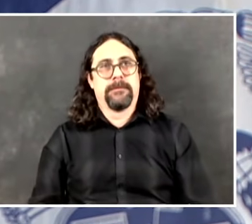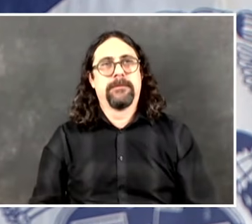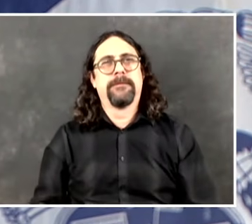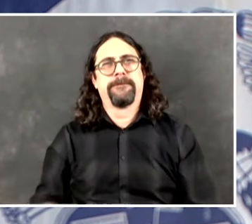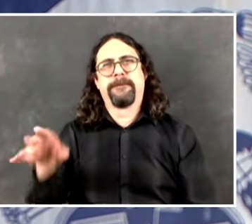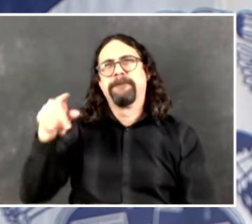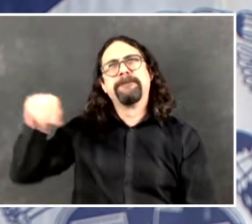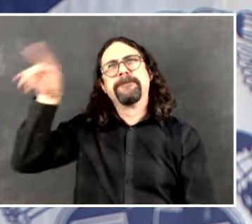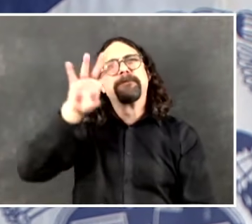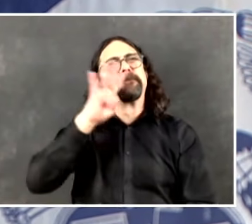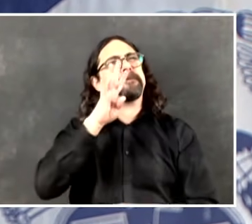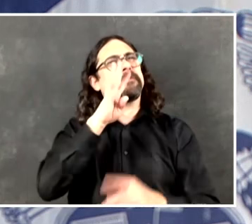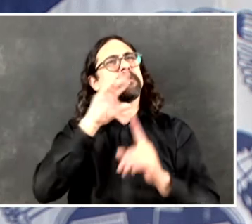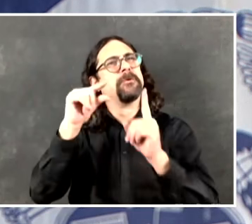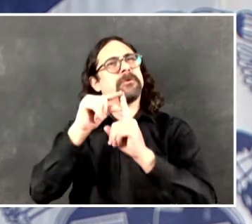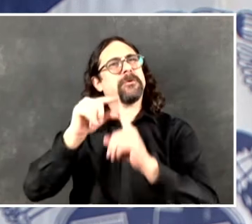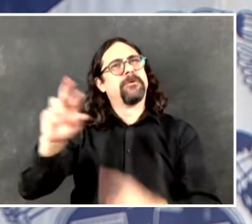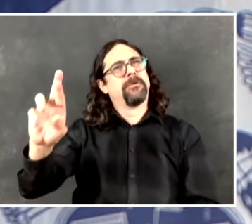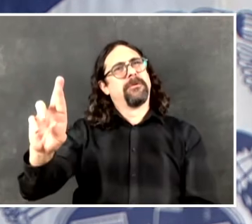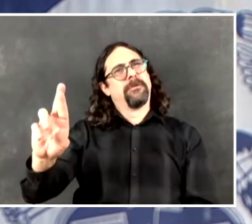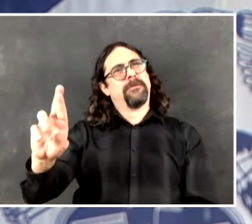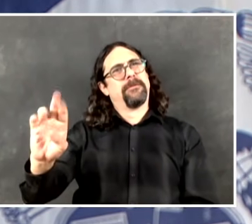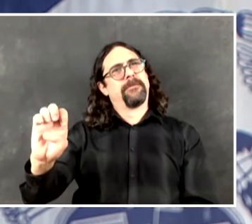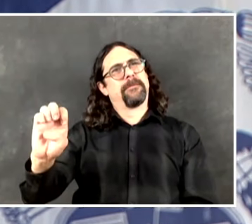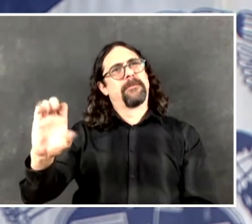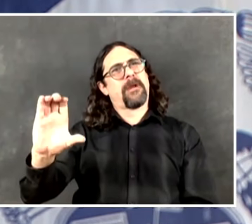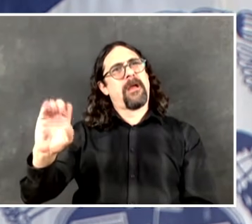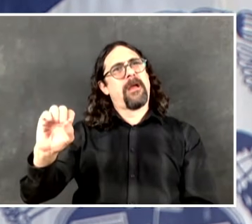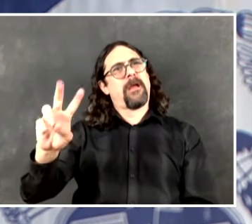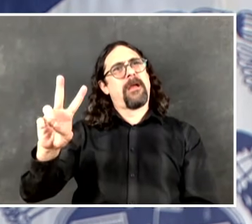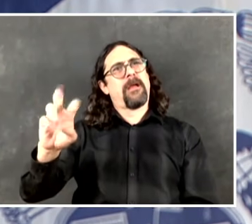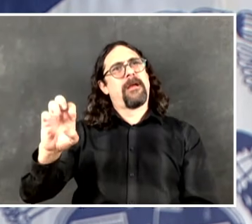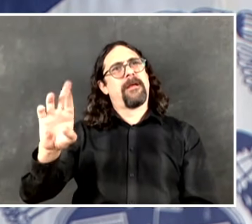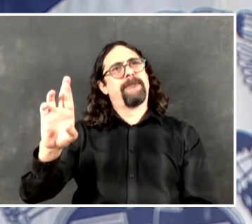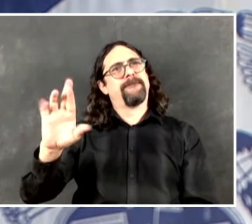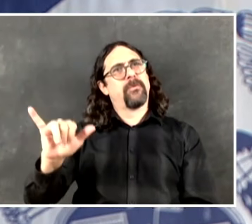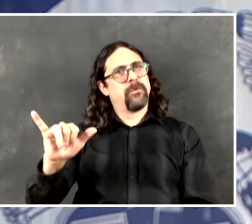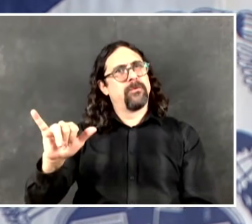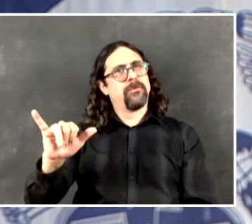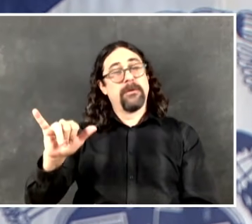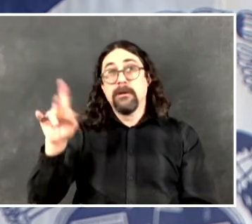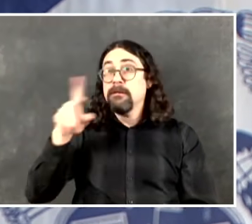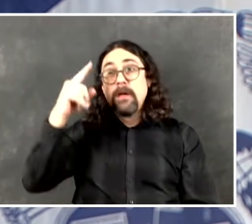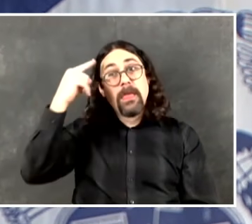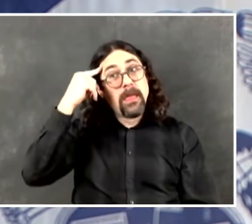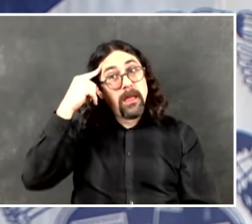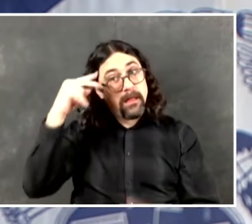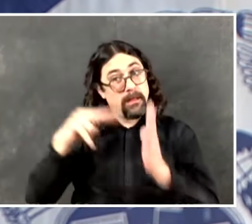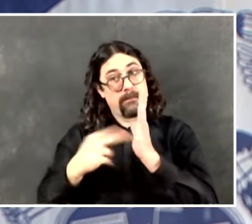I D'ONT HTIN K IT'S GOING TO WORK. I DON'T THINK IT'S FAIR.